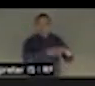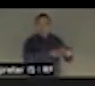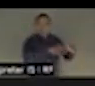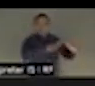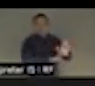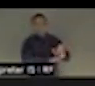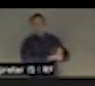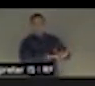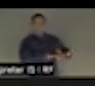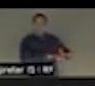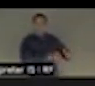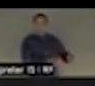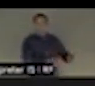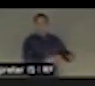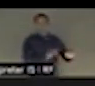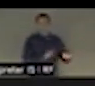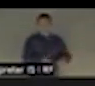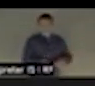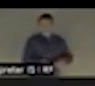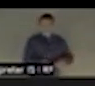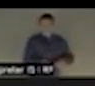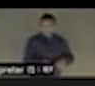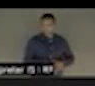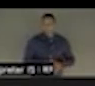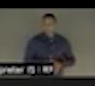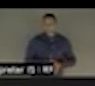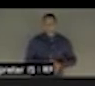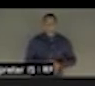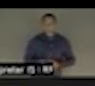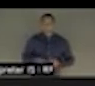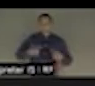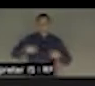to use the technology as well as the manual captioning or live captioning,